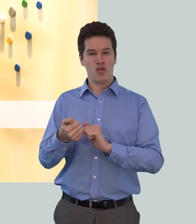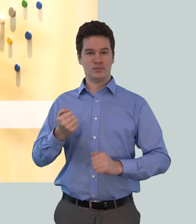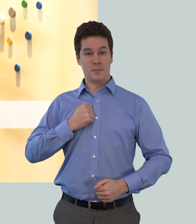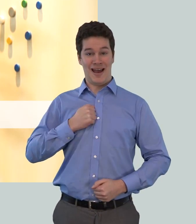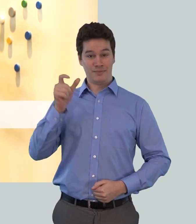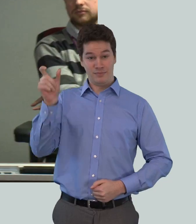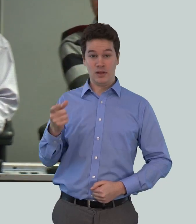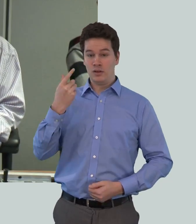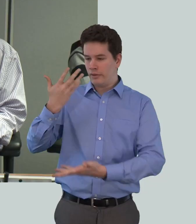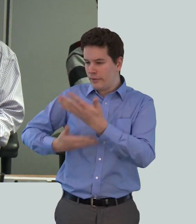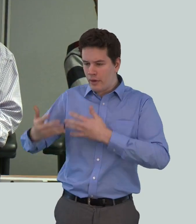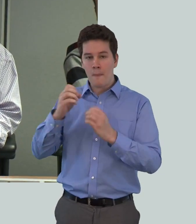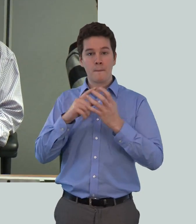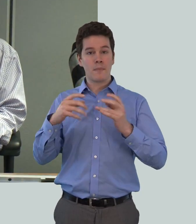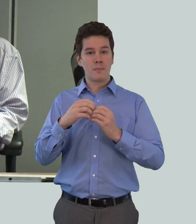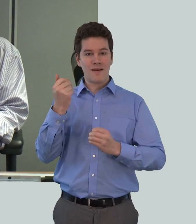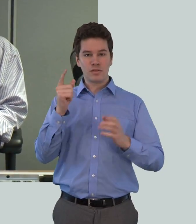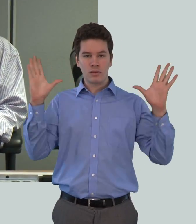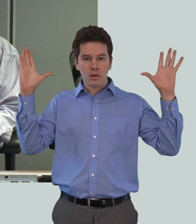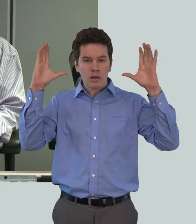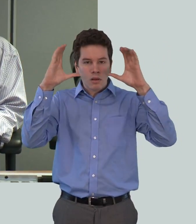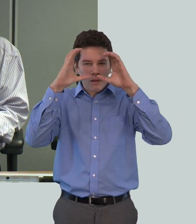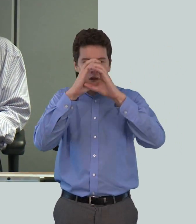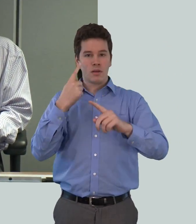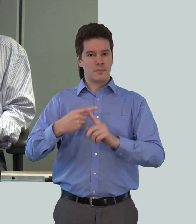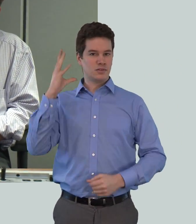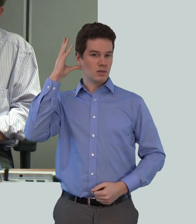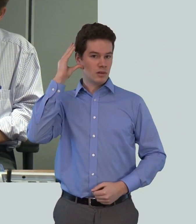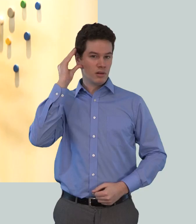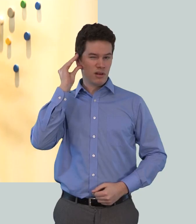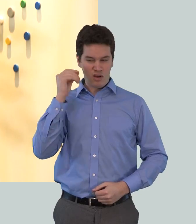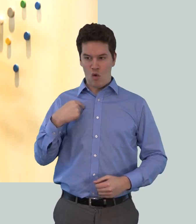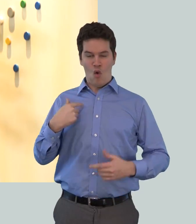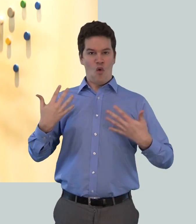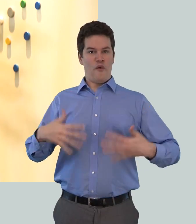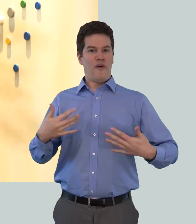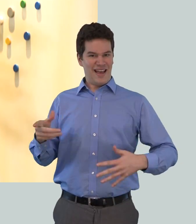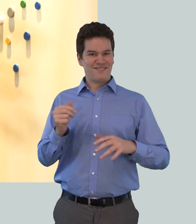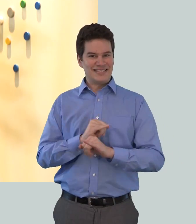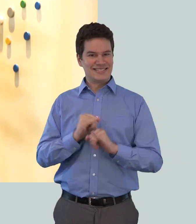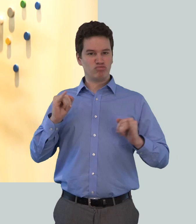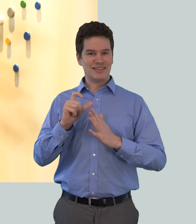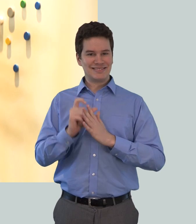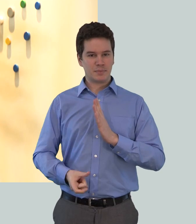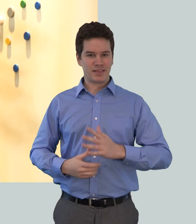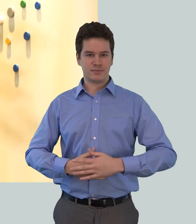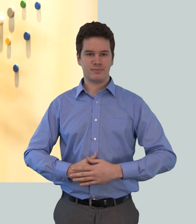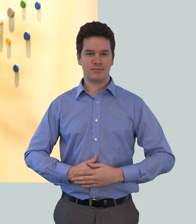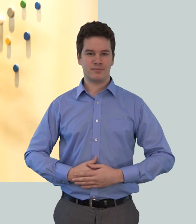actually explained that Bob had tunnel vision and he had hardness of hearing as well, that I realised he had a serious disability.